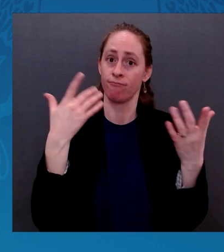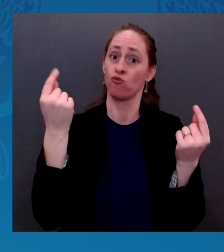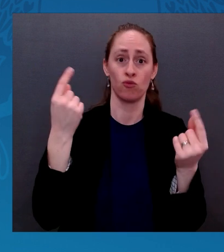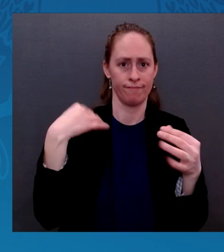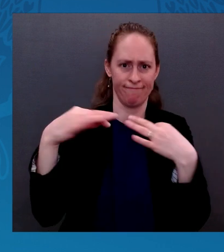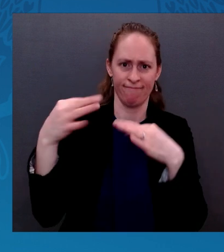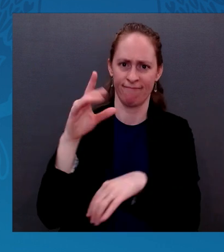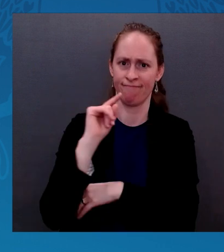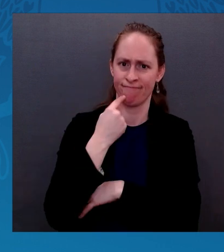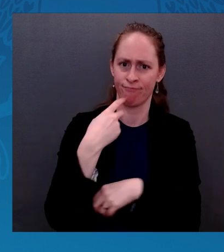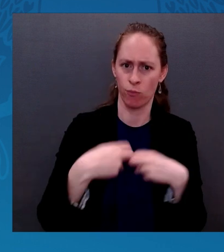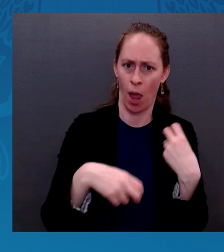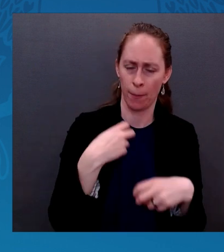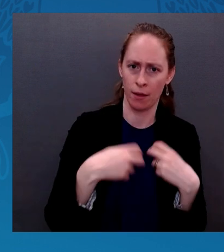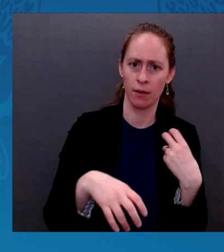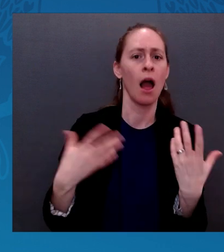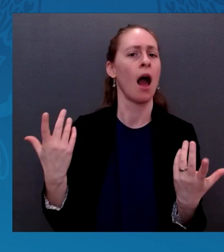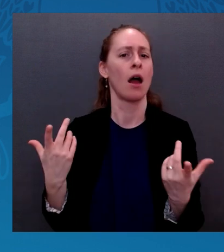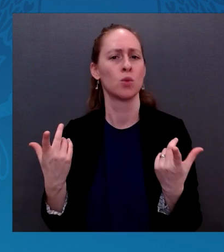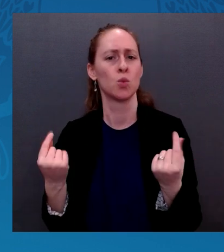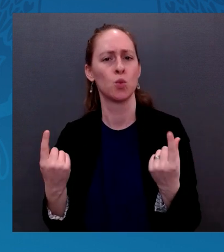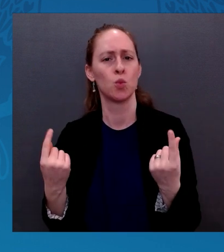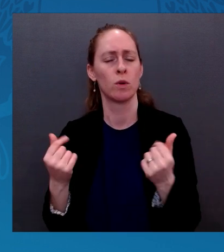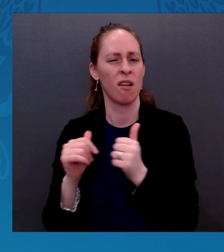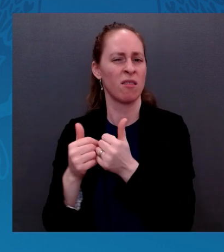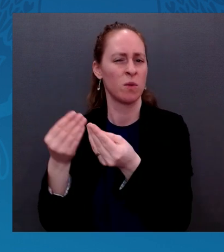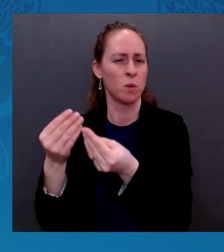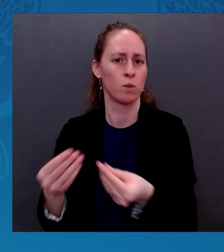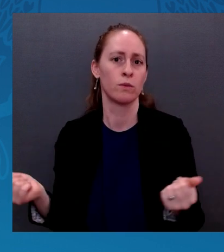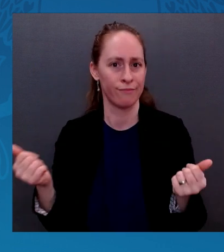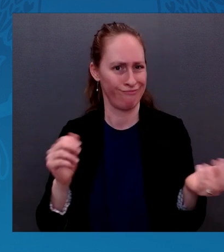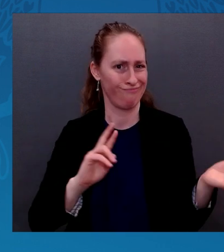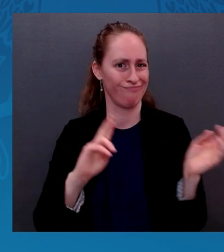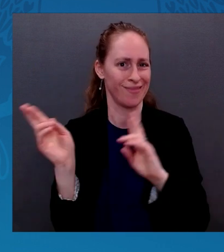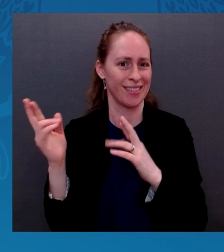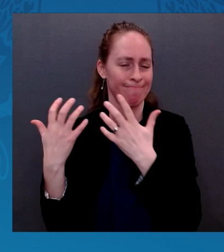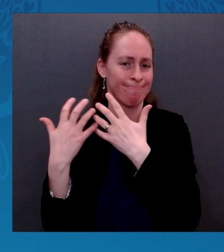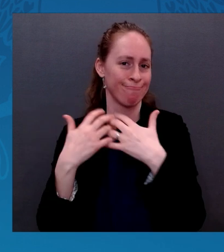start moving forward. The second was that the city of Newark took responsibility